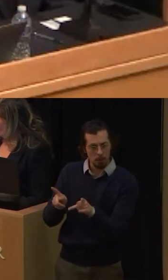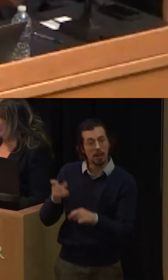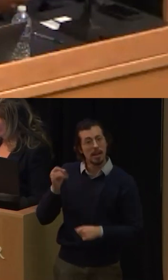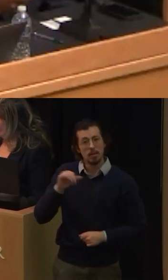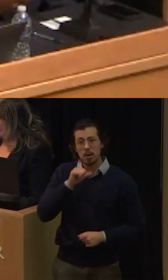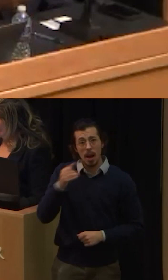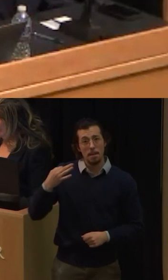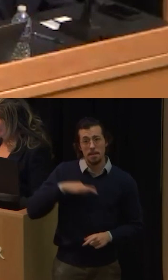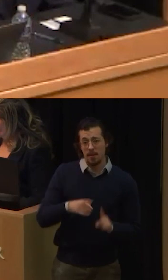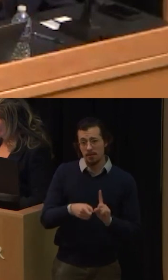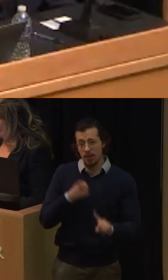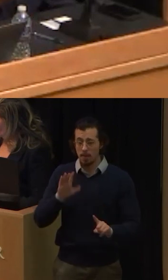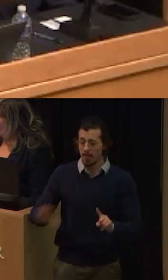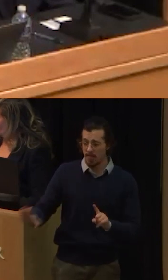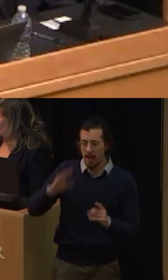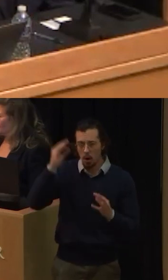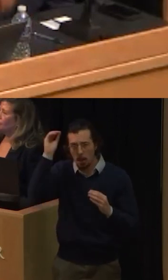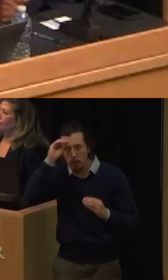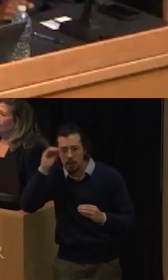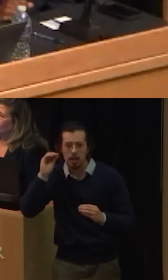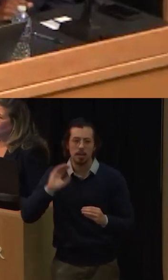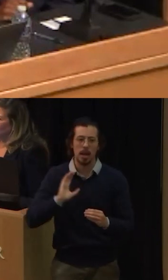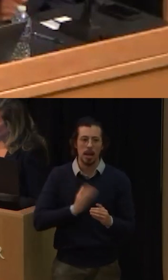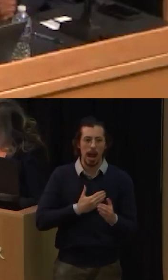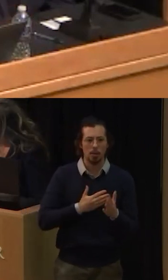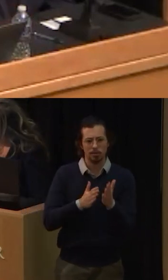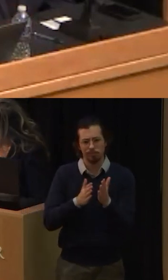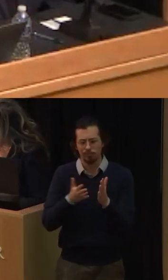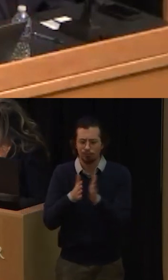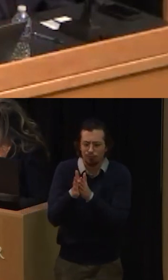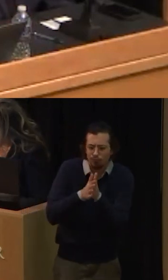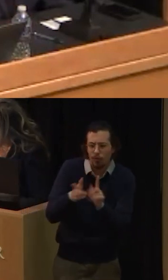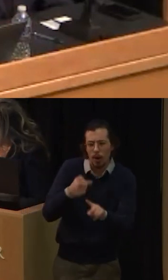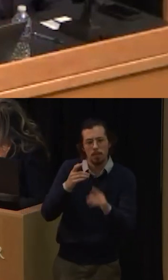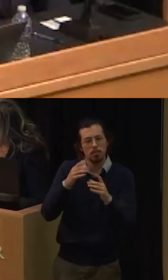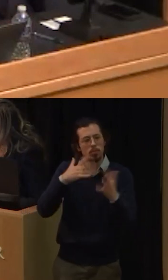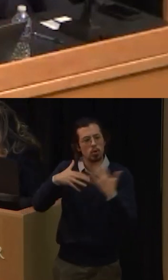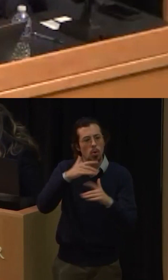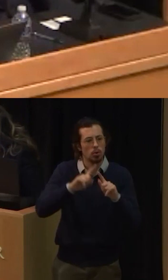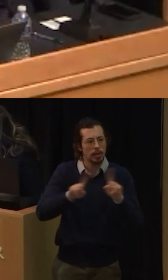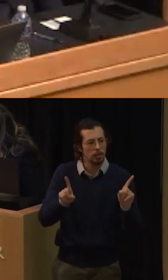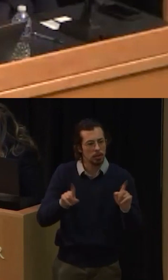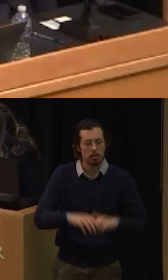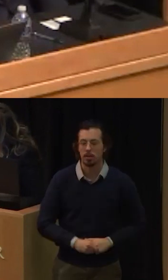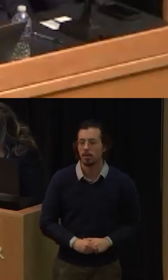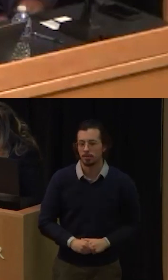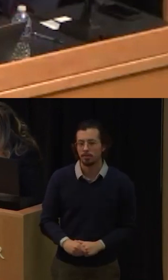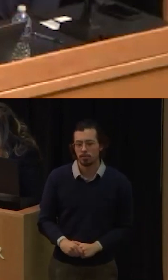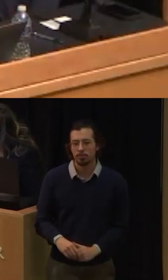from the insights and the friction that that social difference creates. Absolutely, because if we don't, what we don't understand,